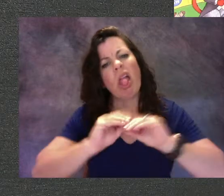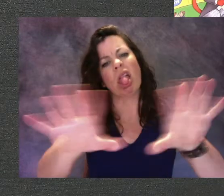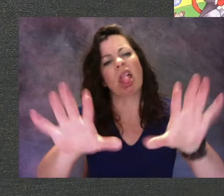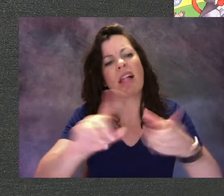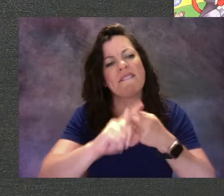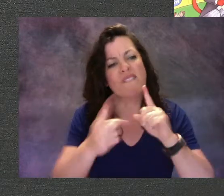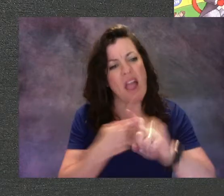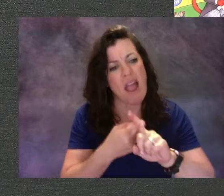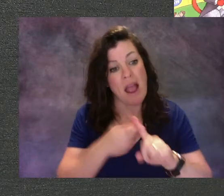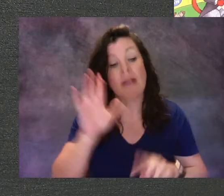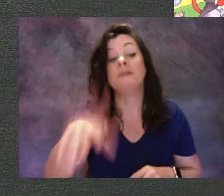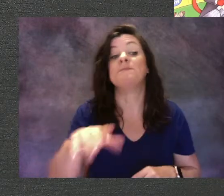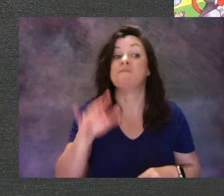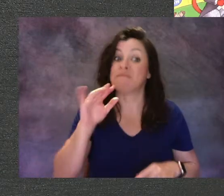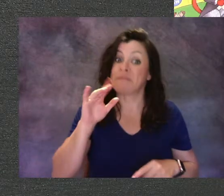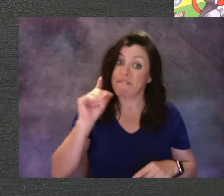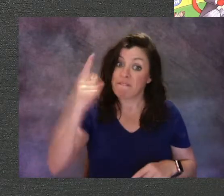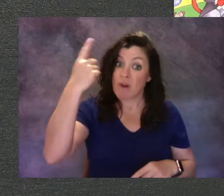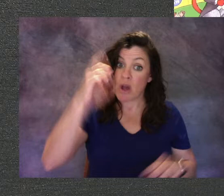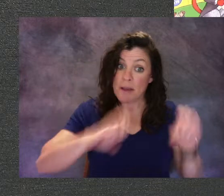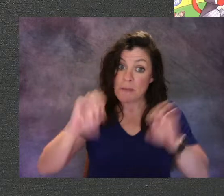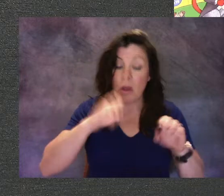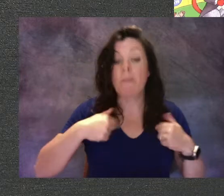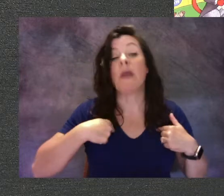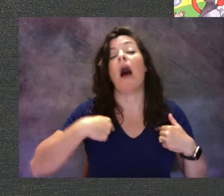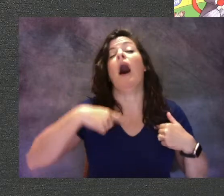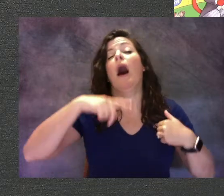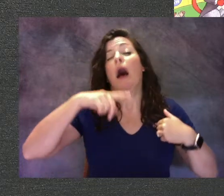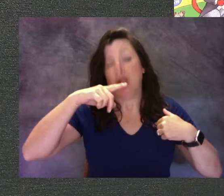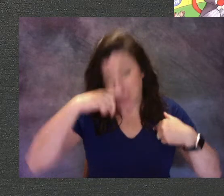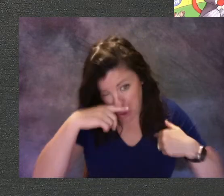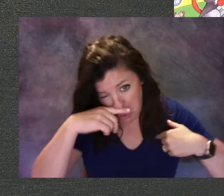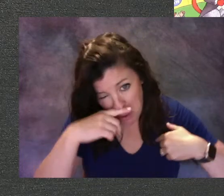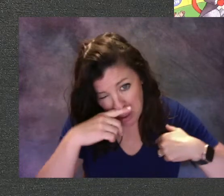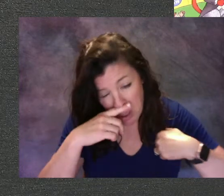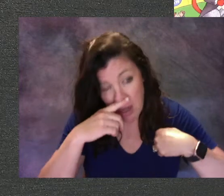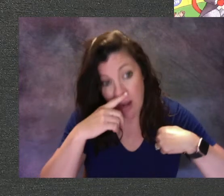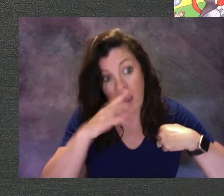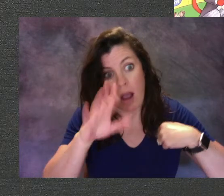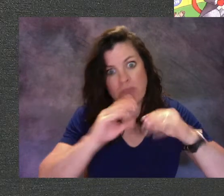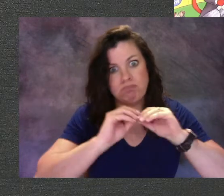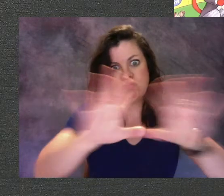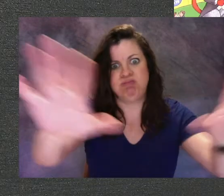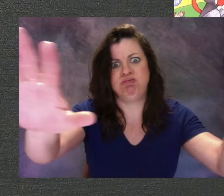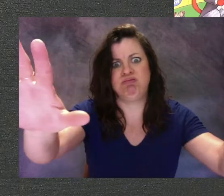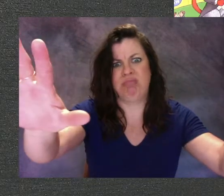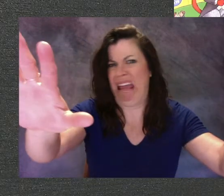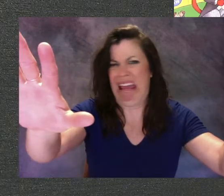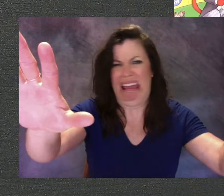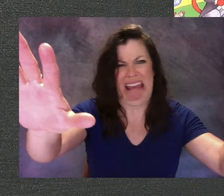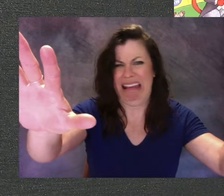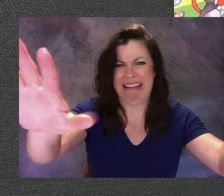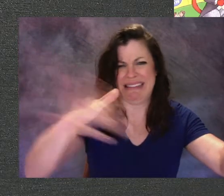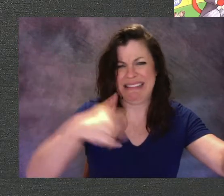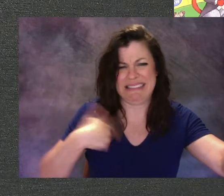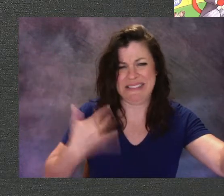The first one, When you sneeze, should never, ever sneeze without covering your mouth.